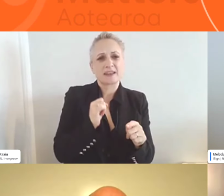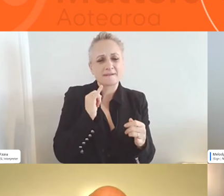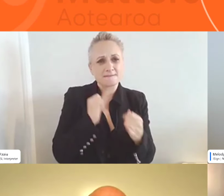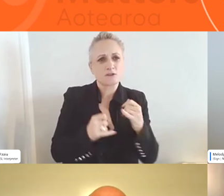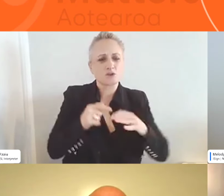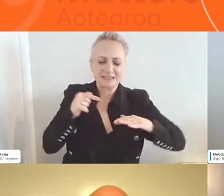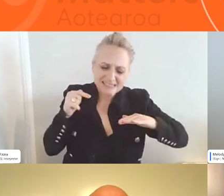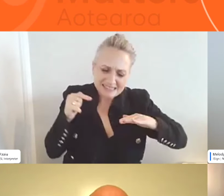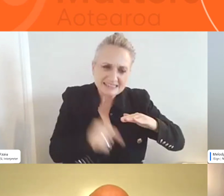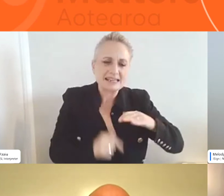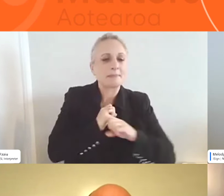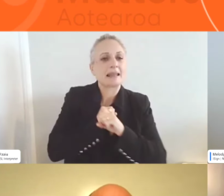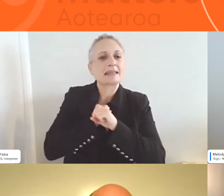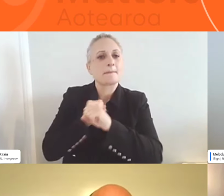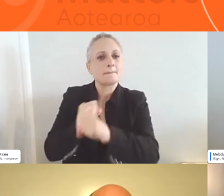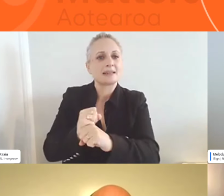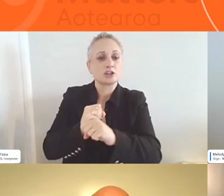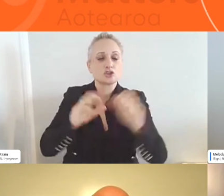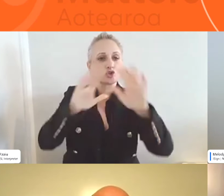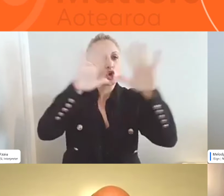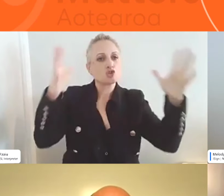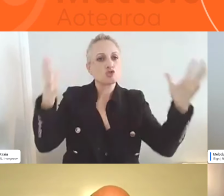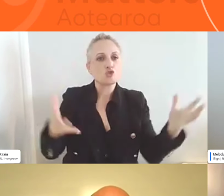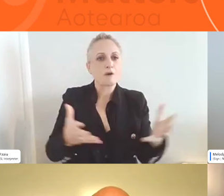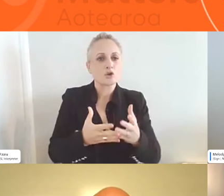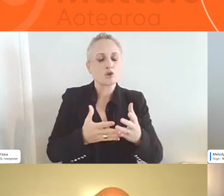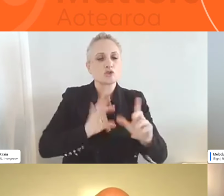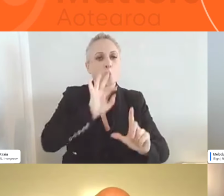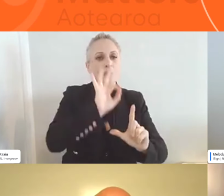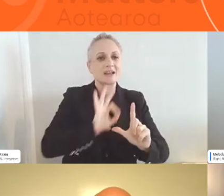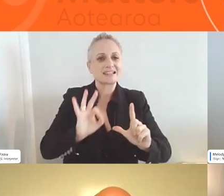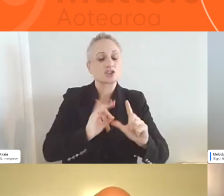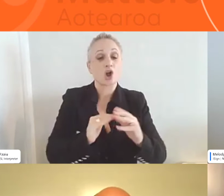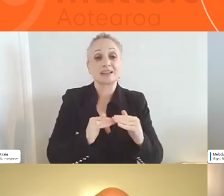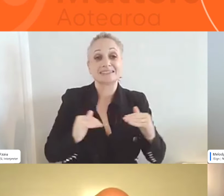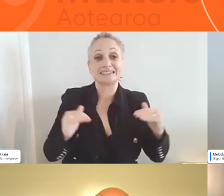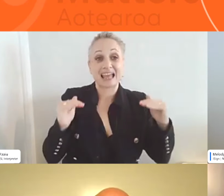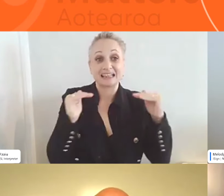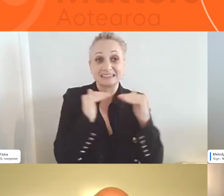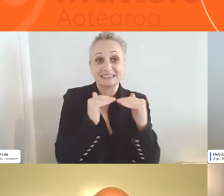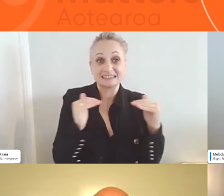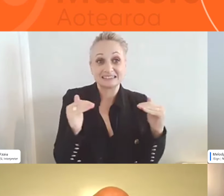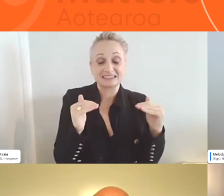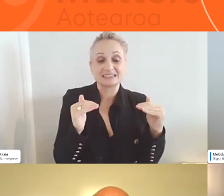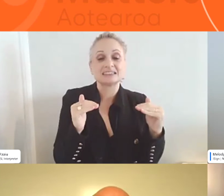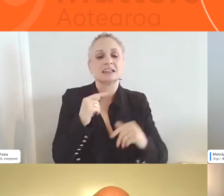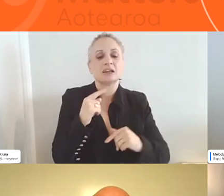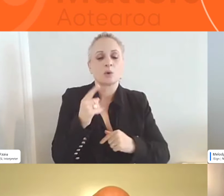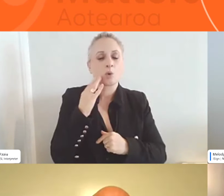all new supply. However, much of the supply that our members provide